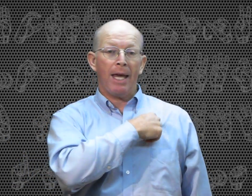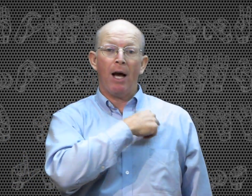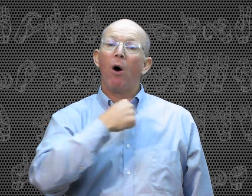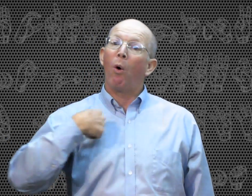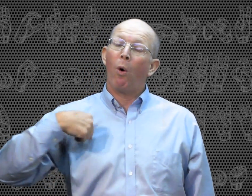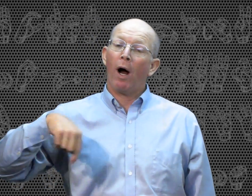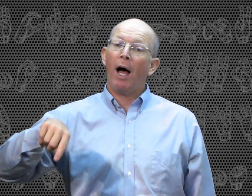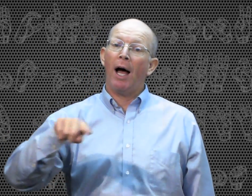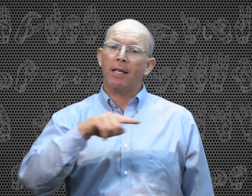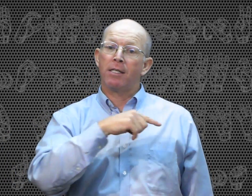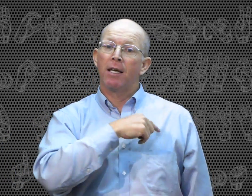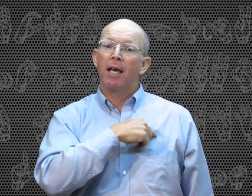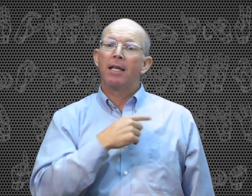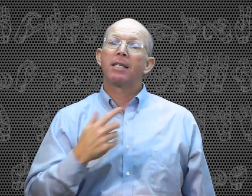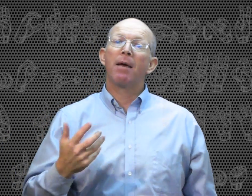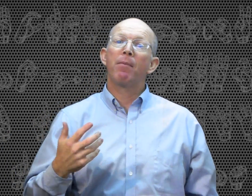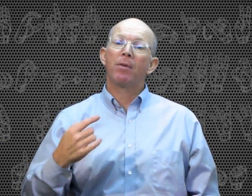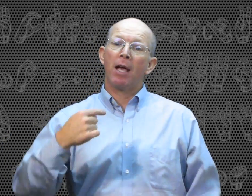WE or US.